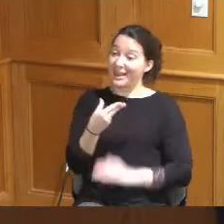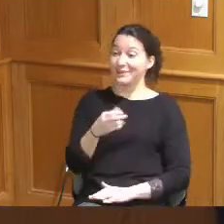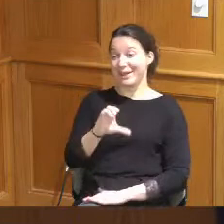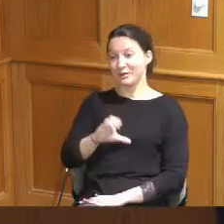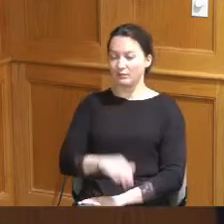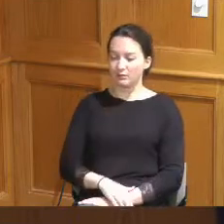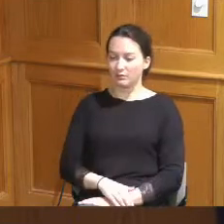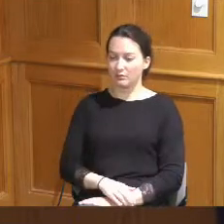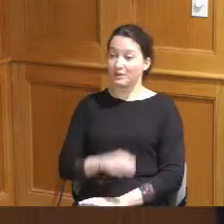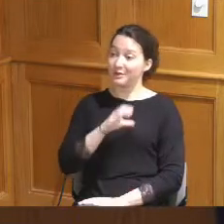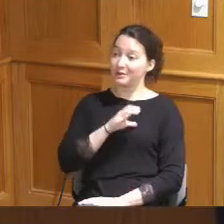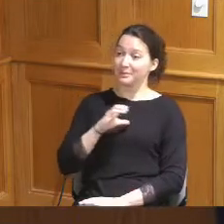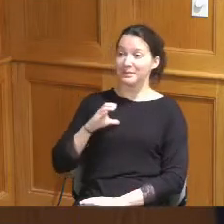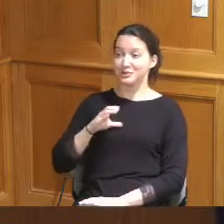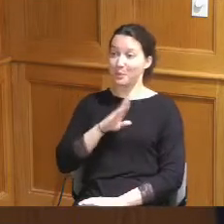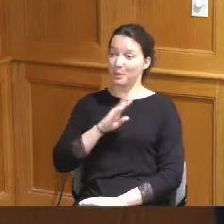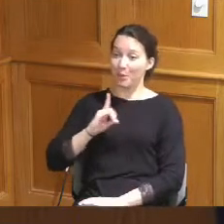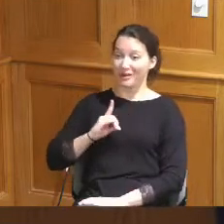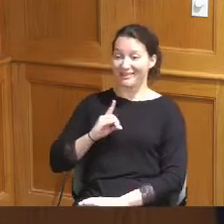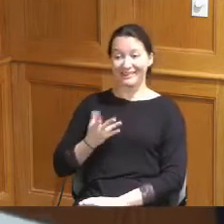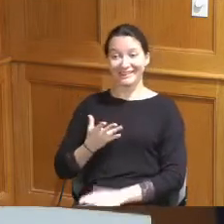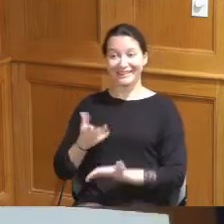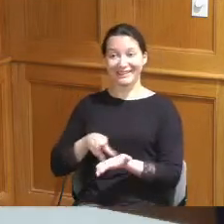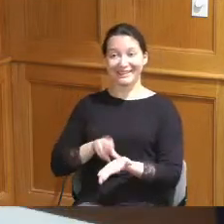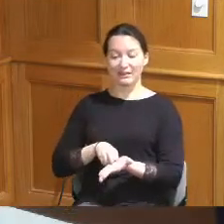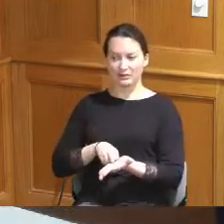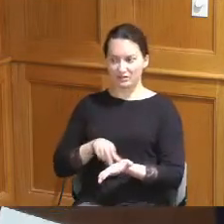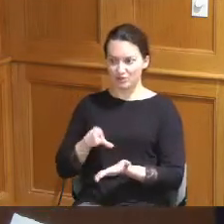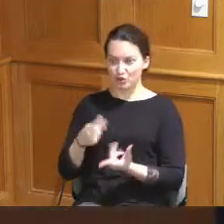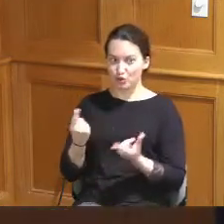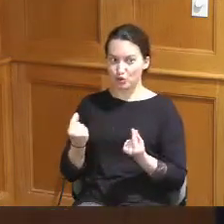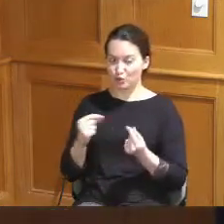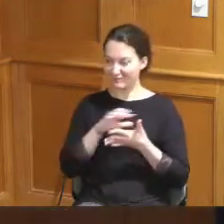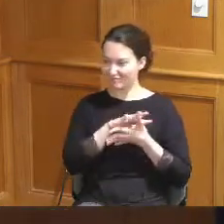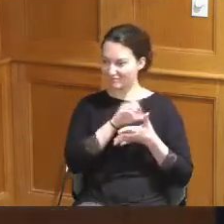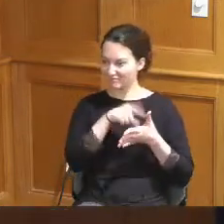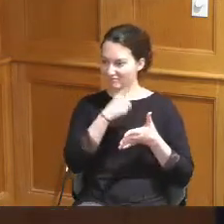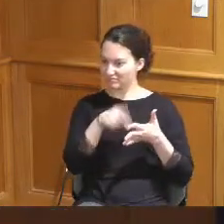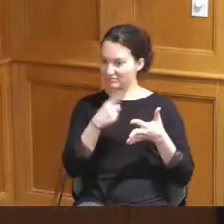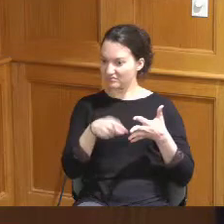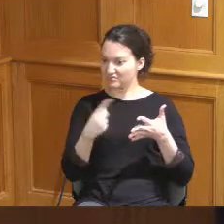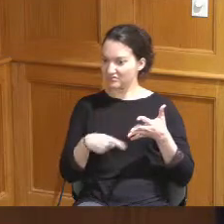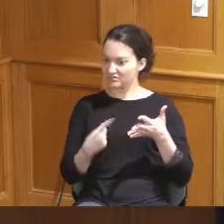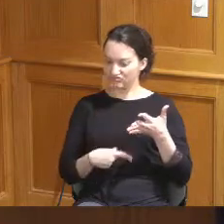Commission board and it said it was supposed to do these things and he said none of these